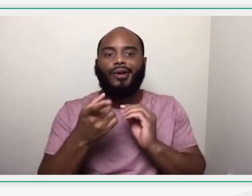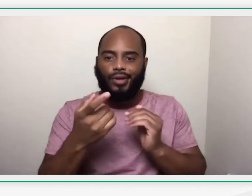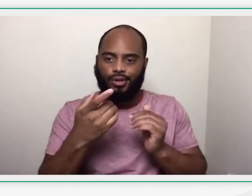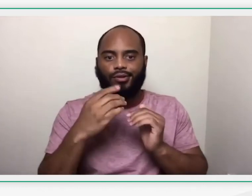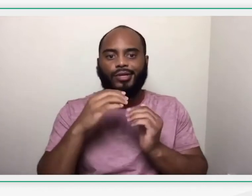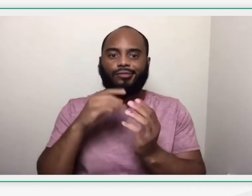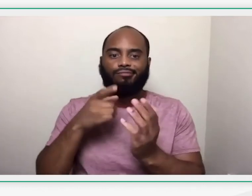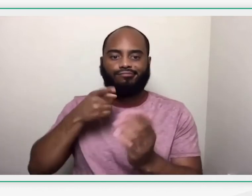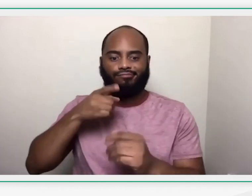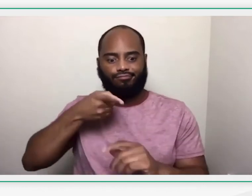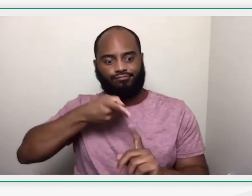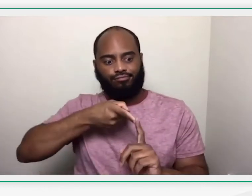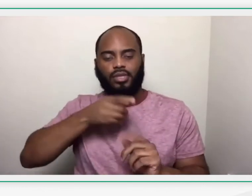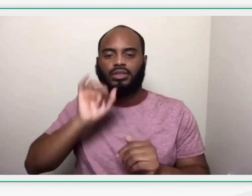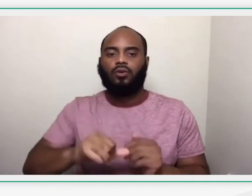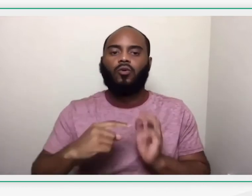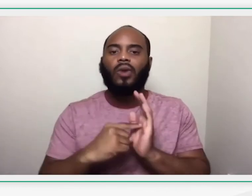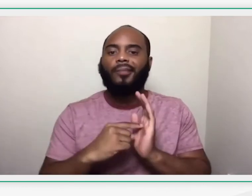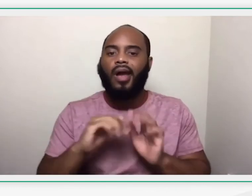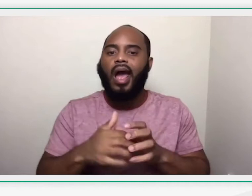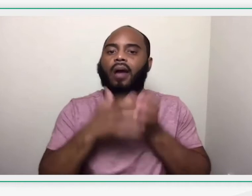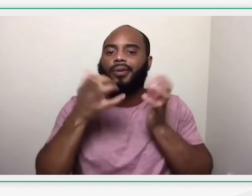that represents your creditworthiness.